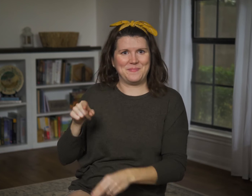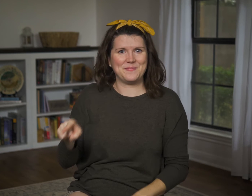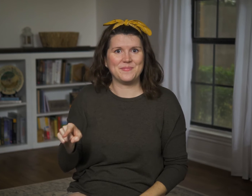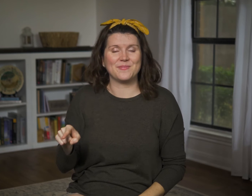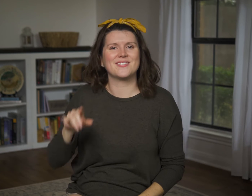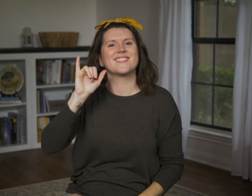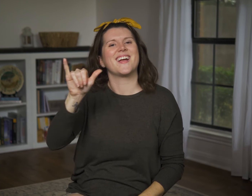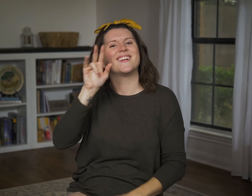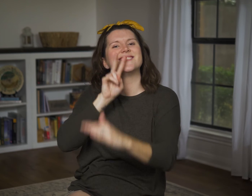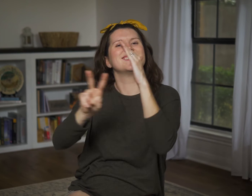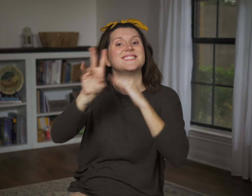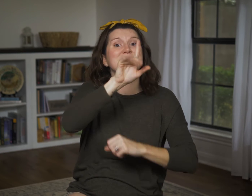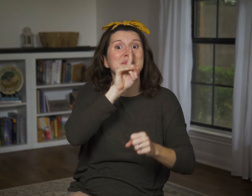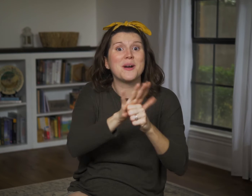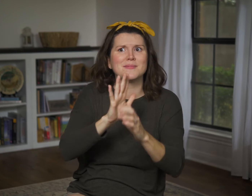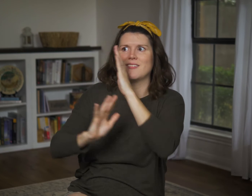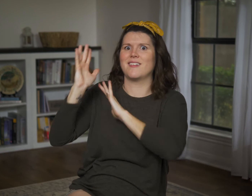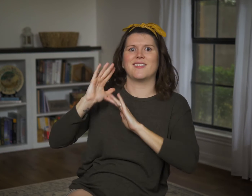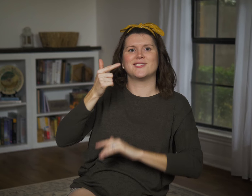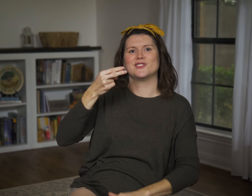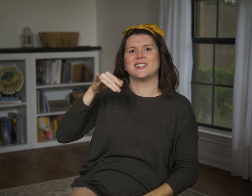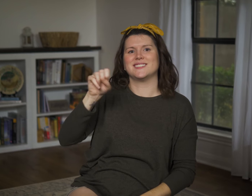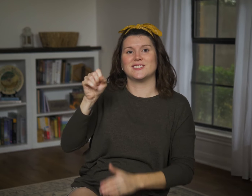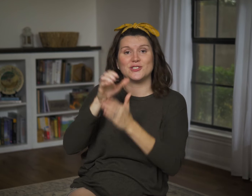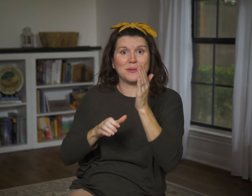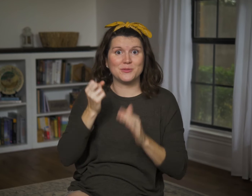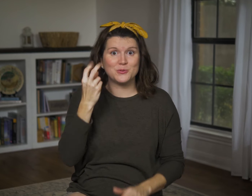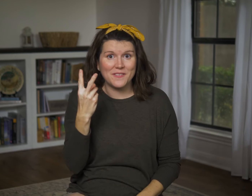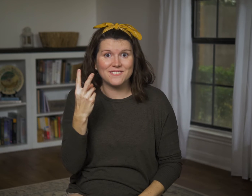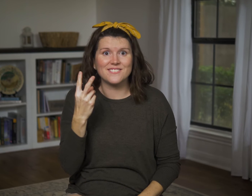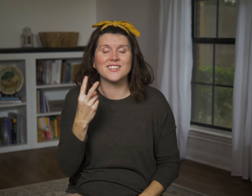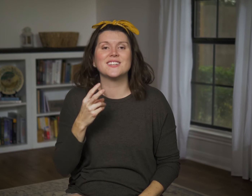fulfilling His promise from Genesis 12:2,